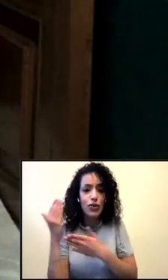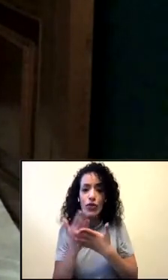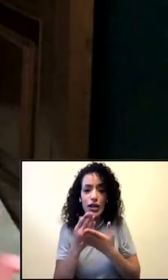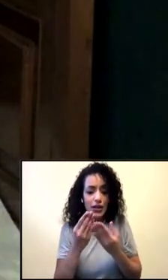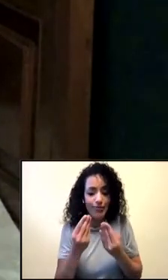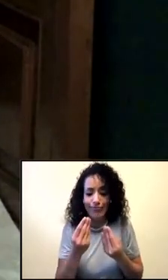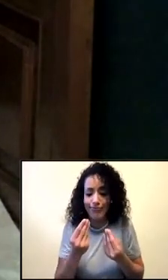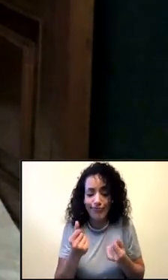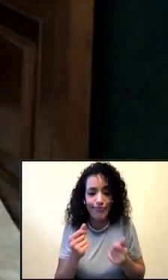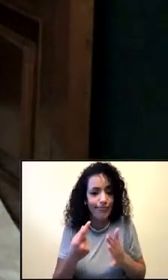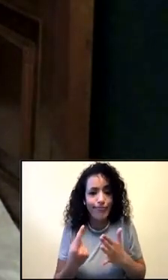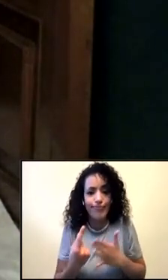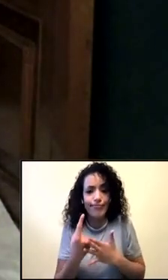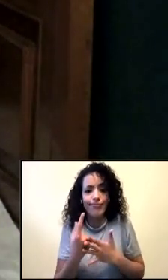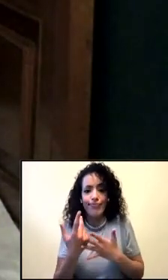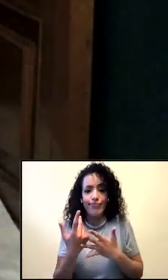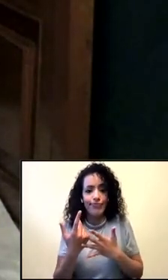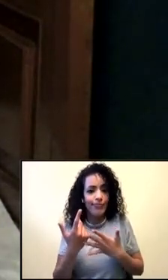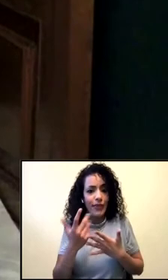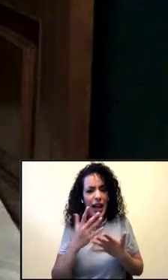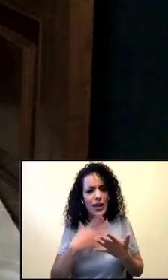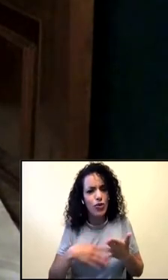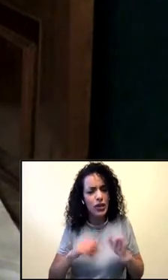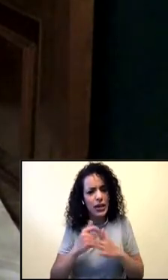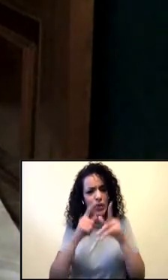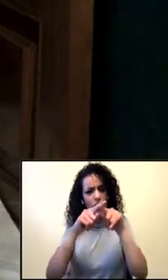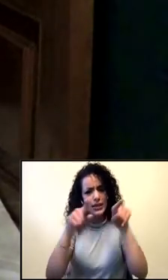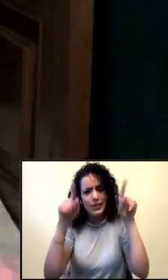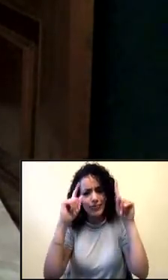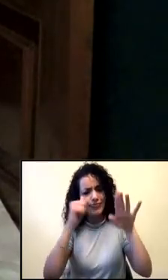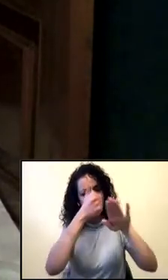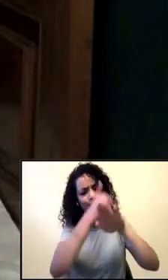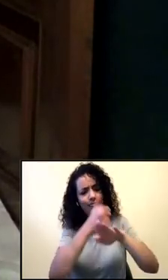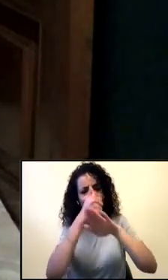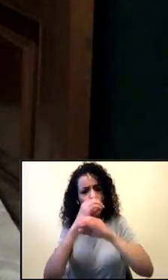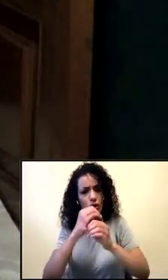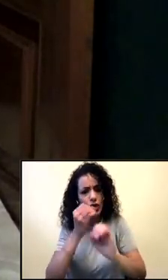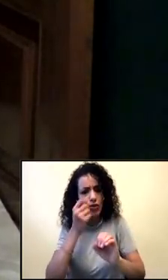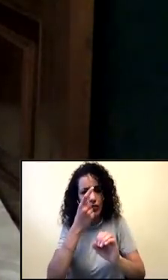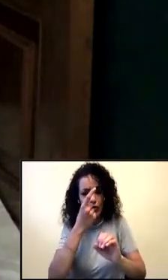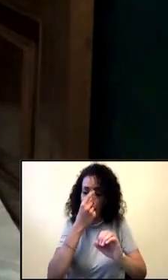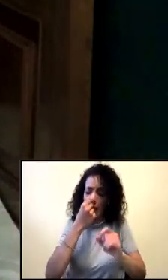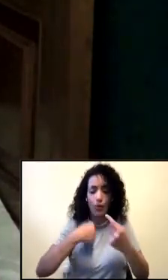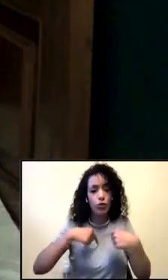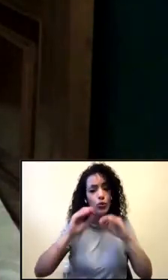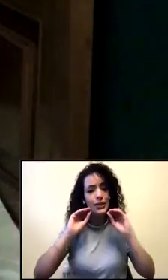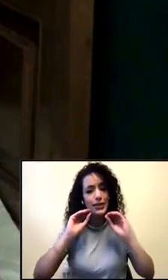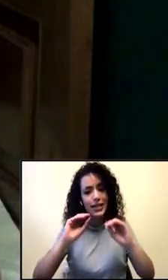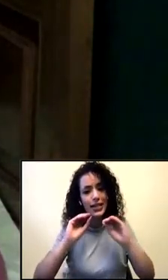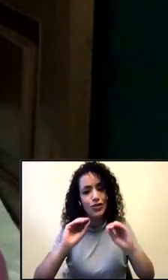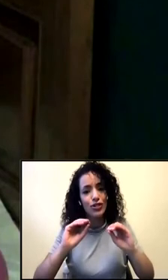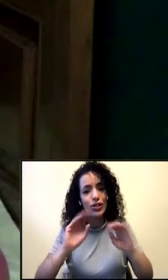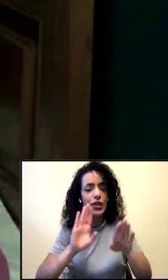whole bunch of institutional degrees to be able to teach. This is just practical reasons but I also